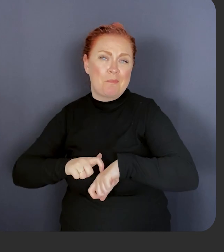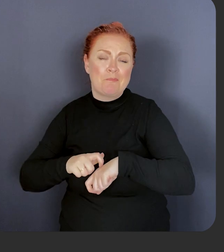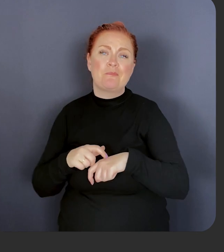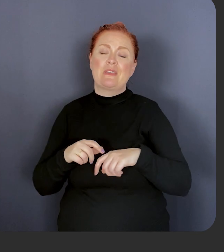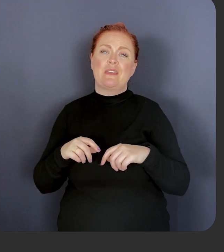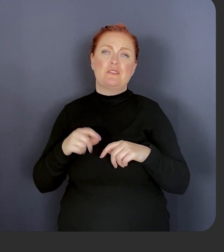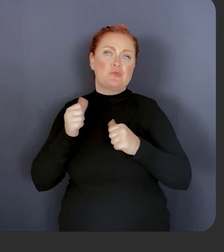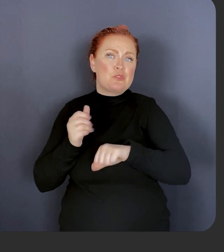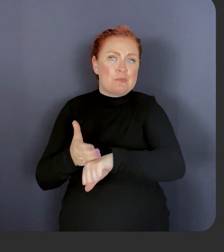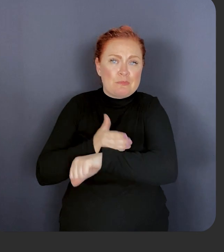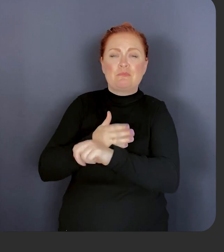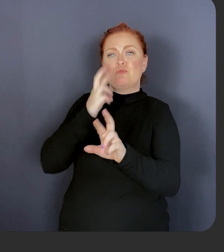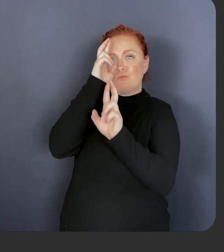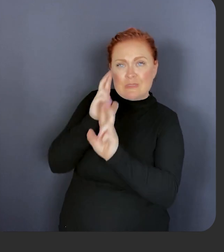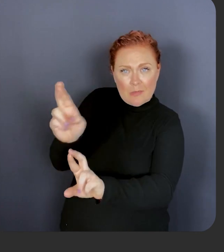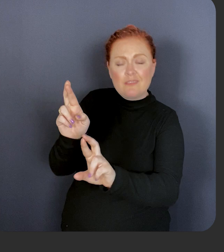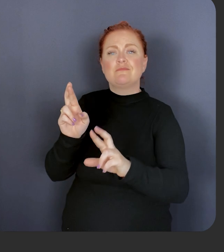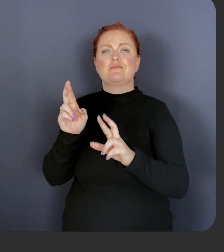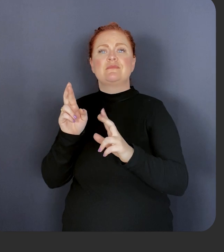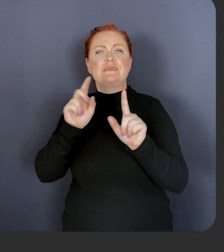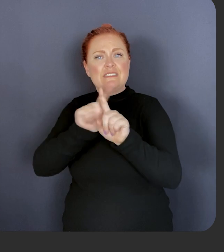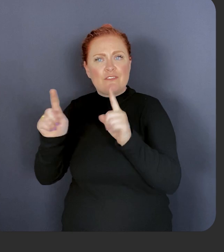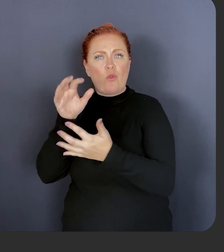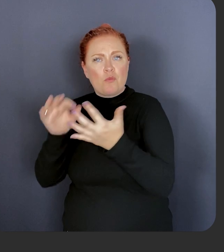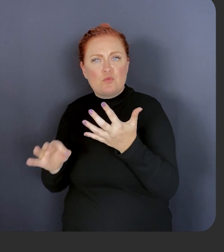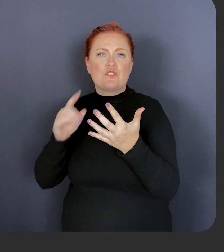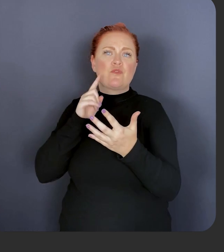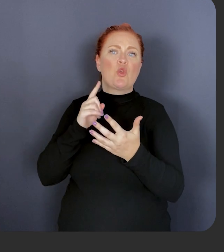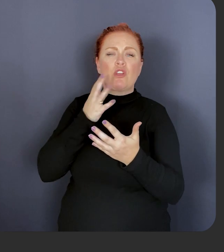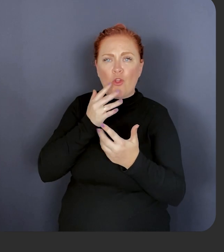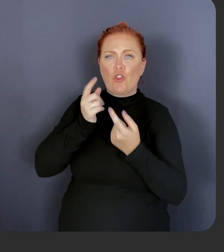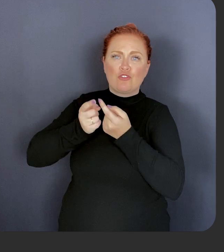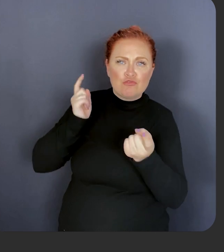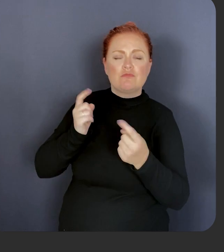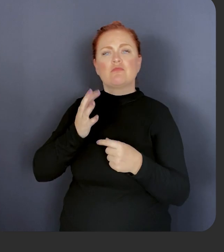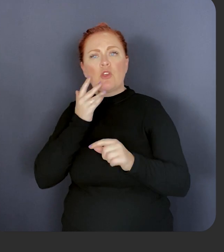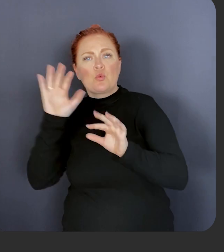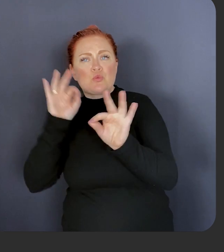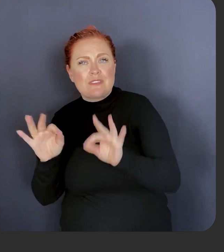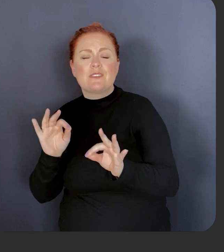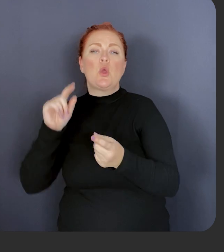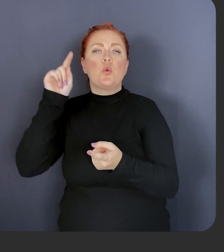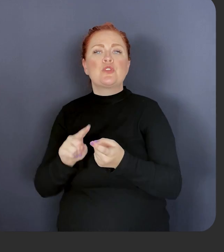to better respect, again, different forms of high contrast, different color palettes, prefers reduced motion.